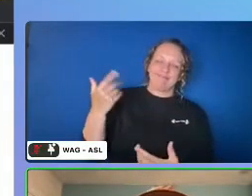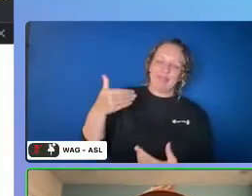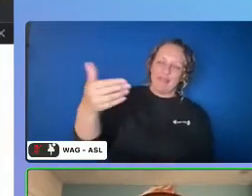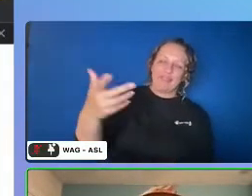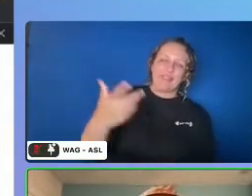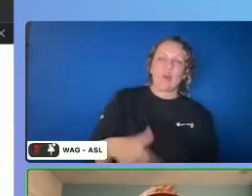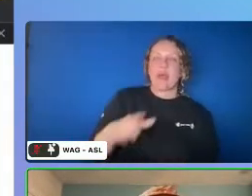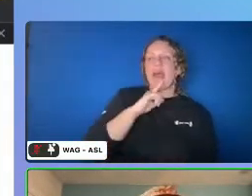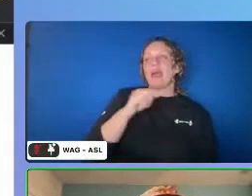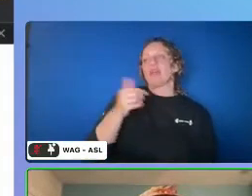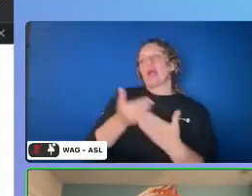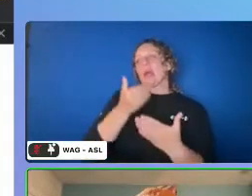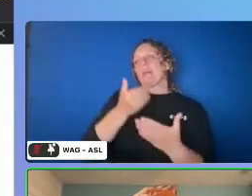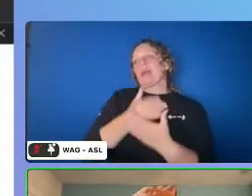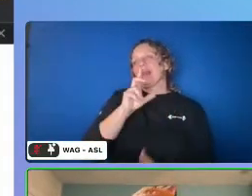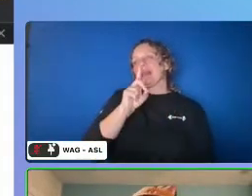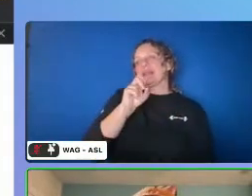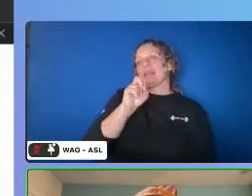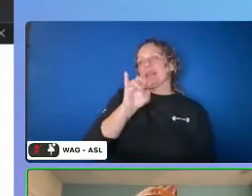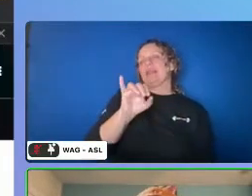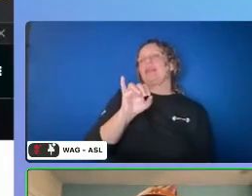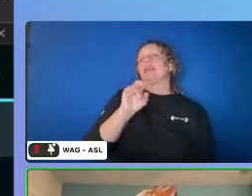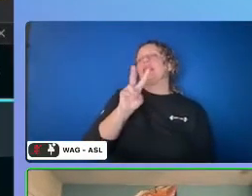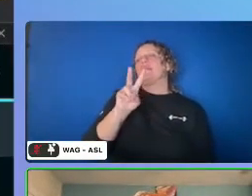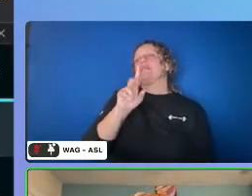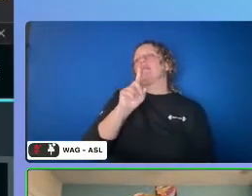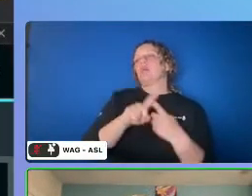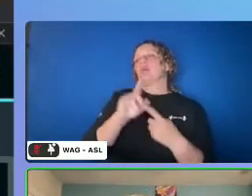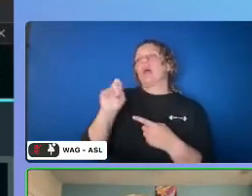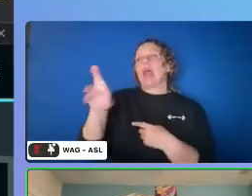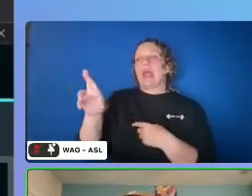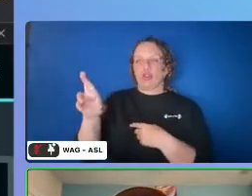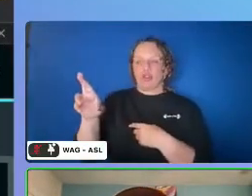We need to actually update that div to an anchor tag. But we'll do that here in a minute.